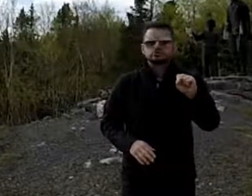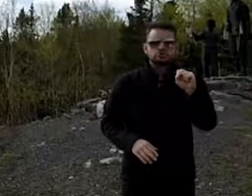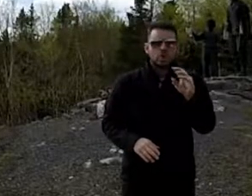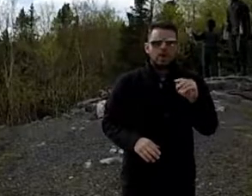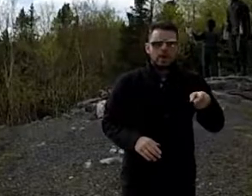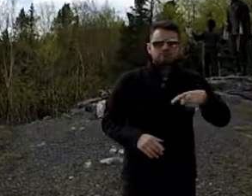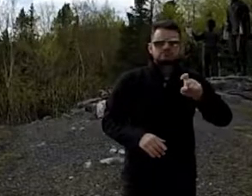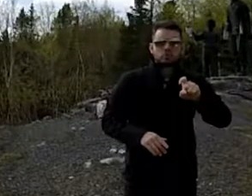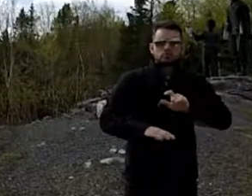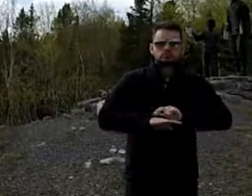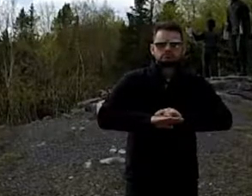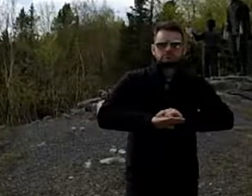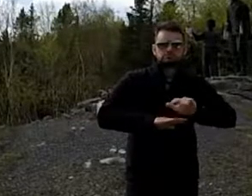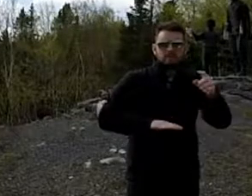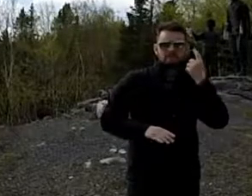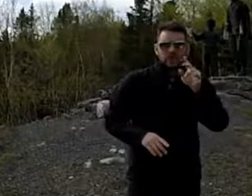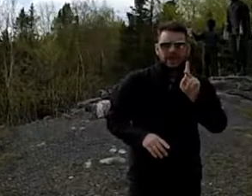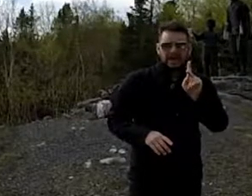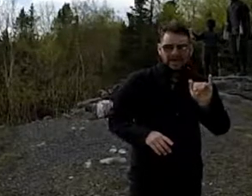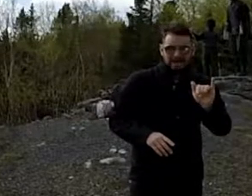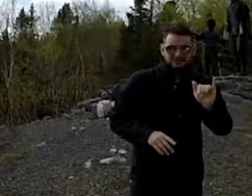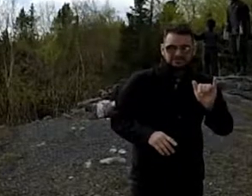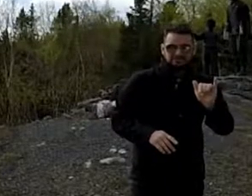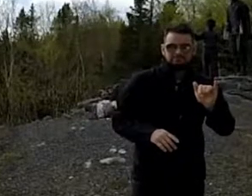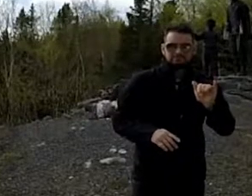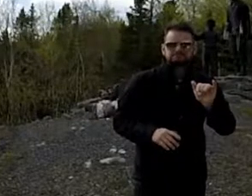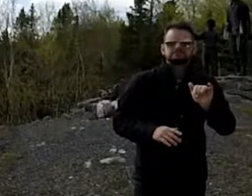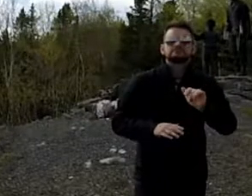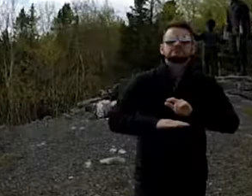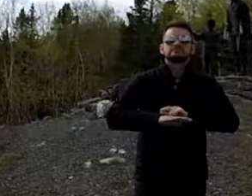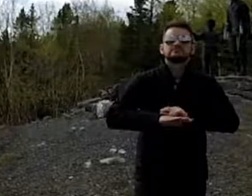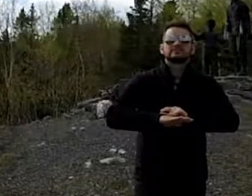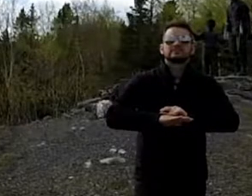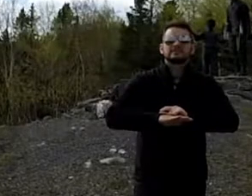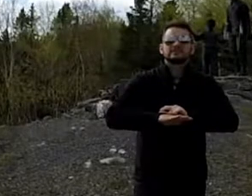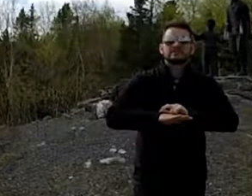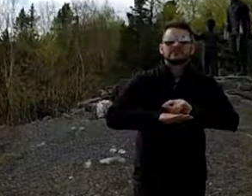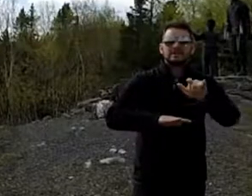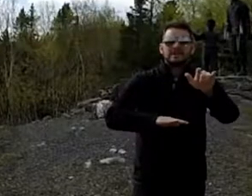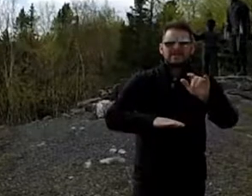They were supposed to go to Kentucky and the plane took off but